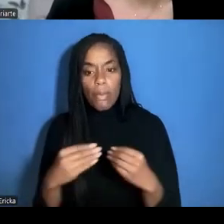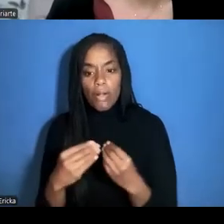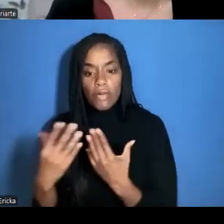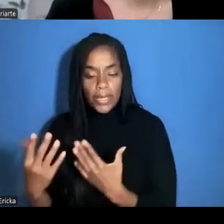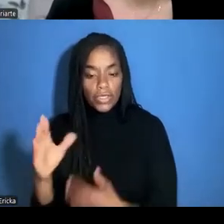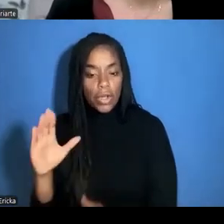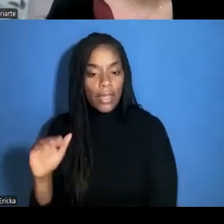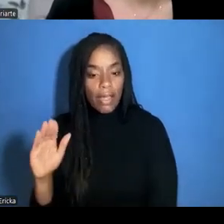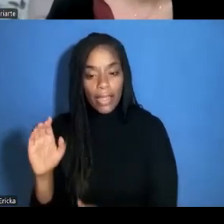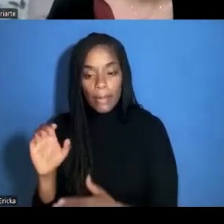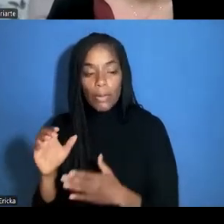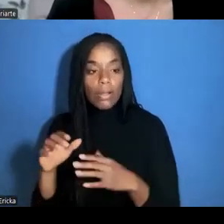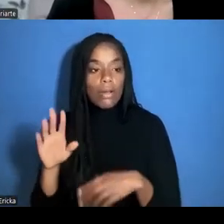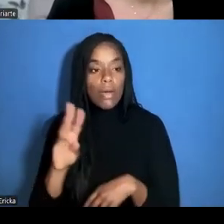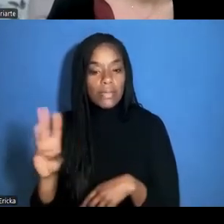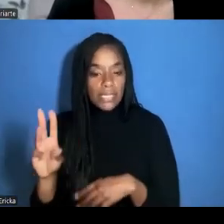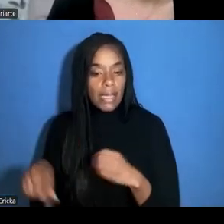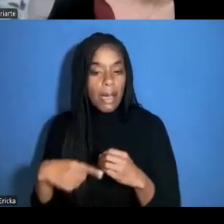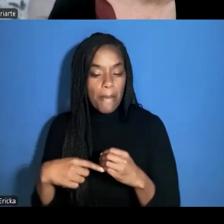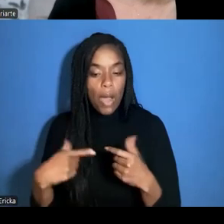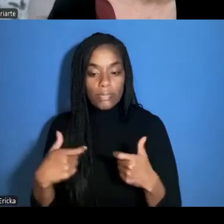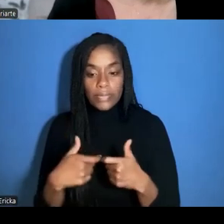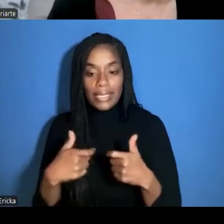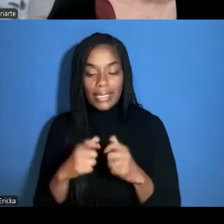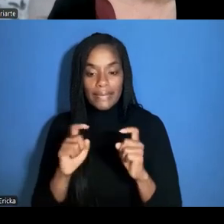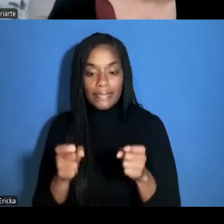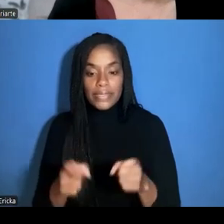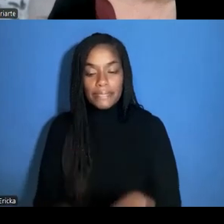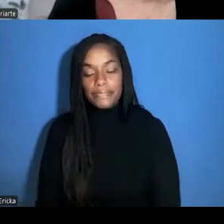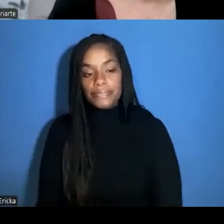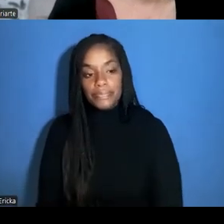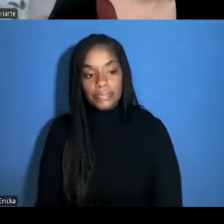at about your e-gifting. It's just a nice feature to have.